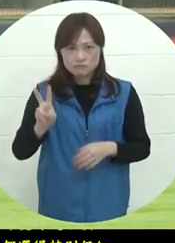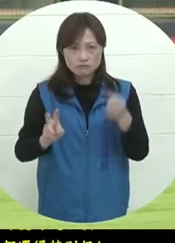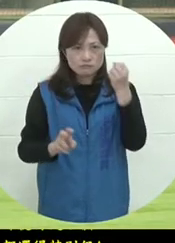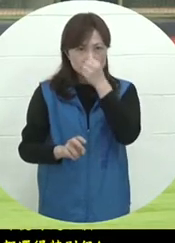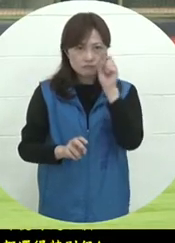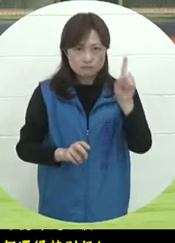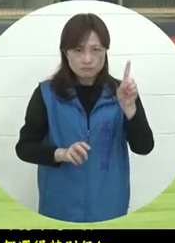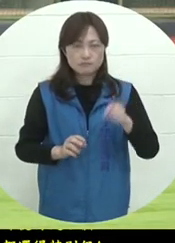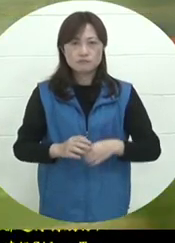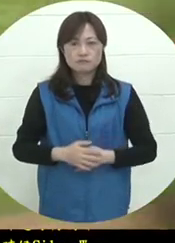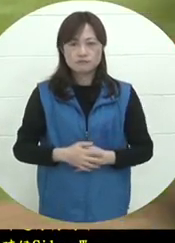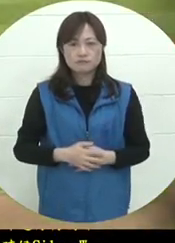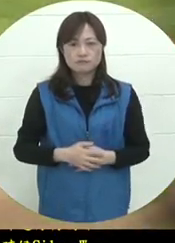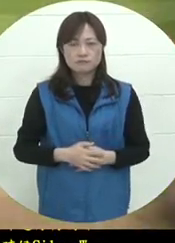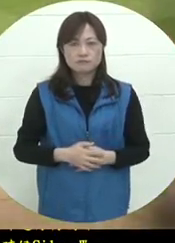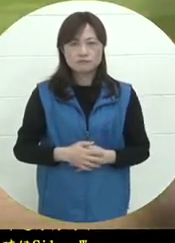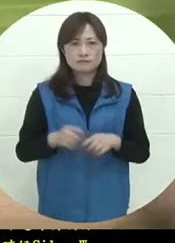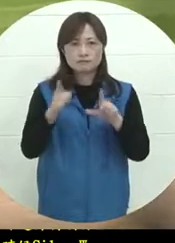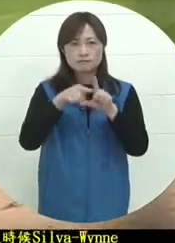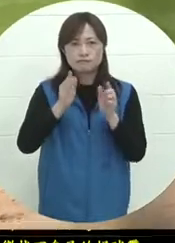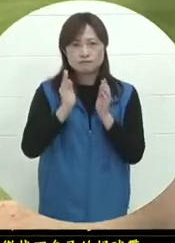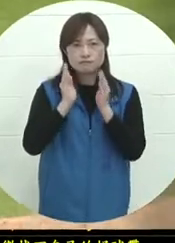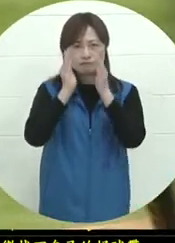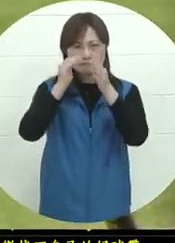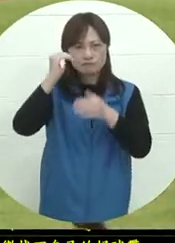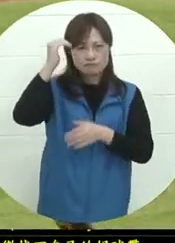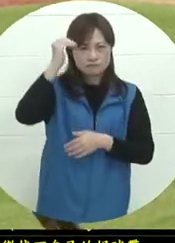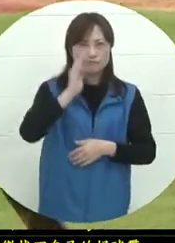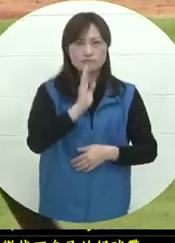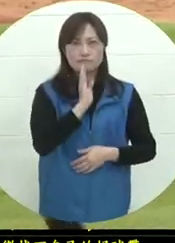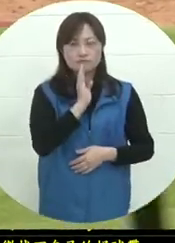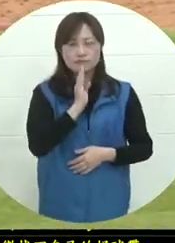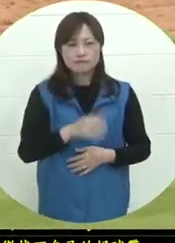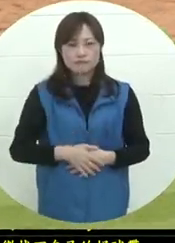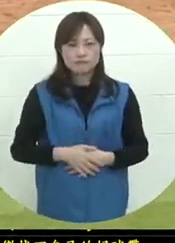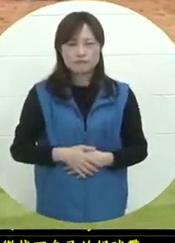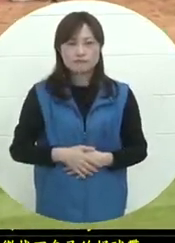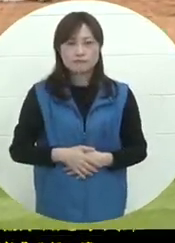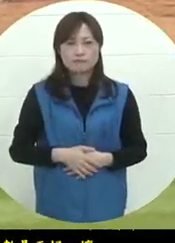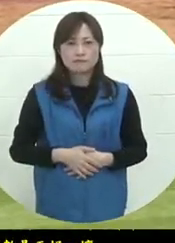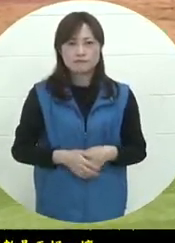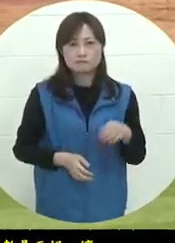In terms of the height of the ball, the host thinks that it is a little higher